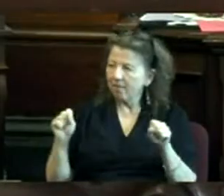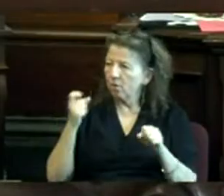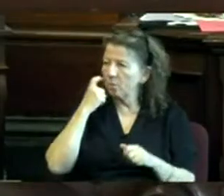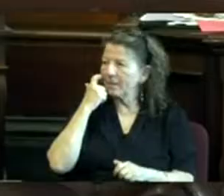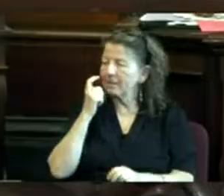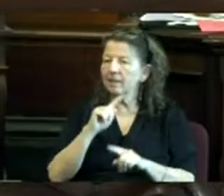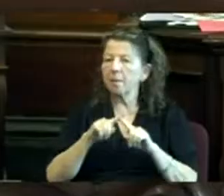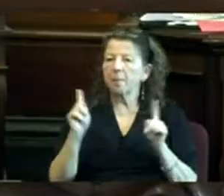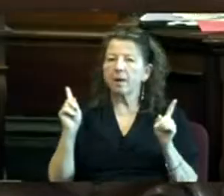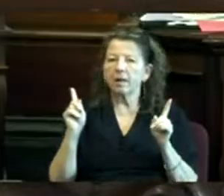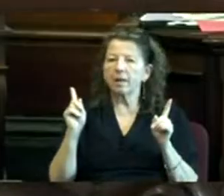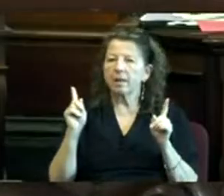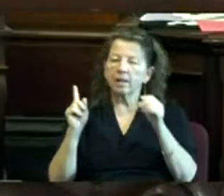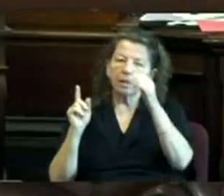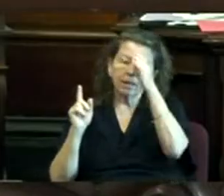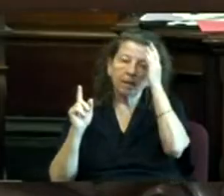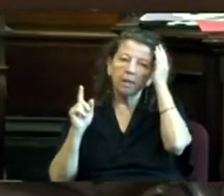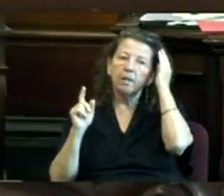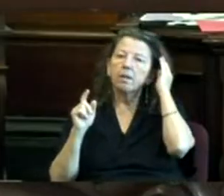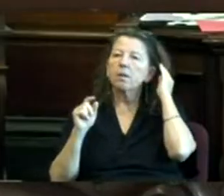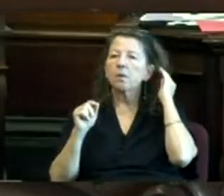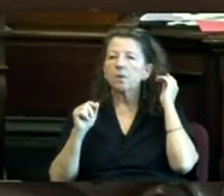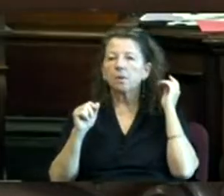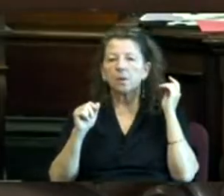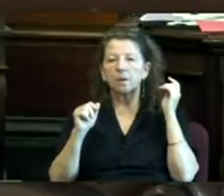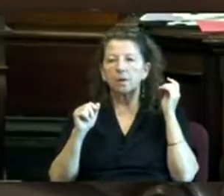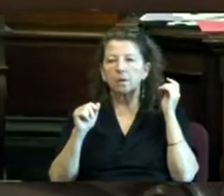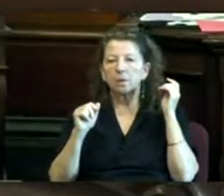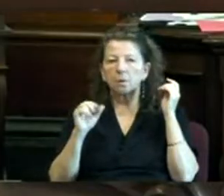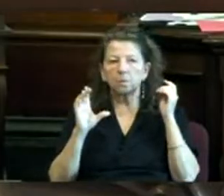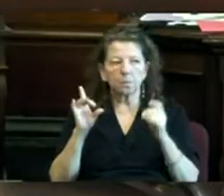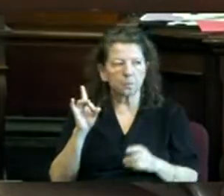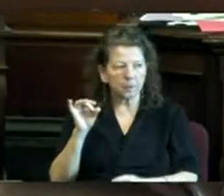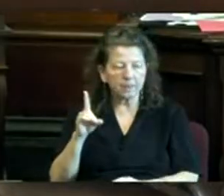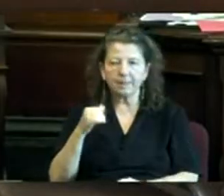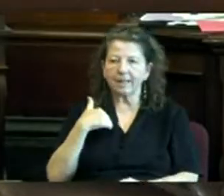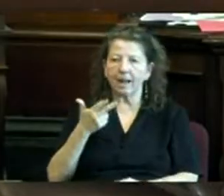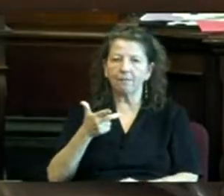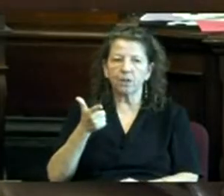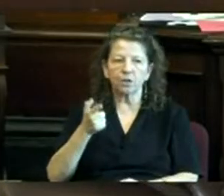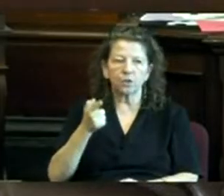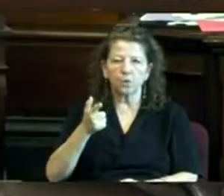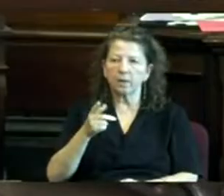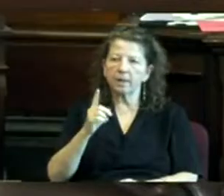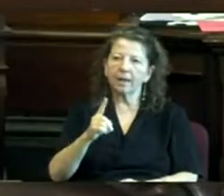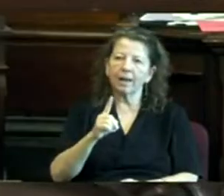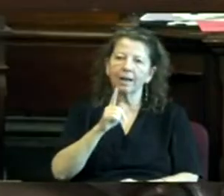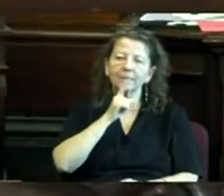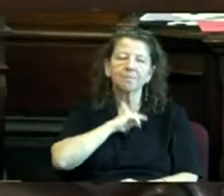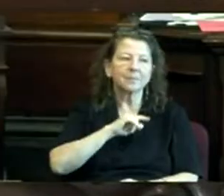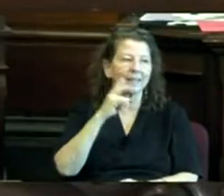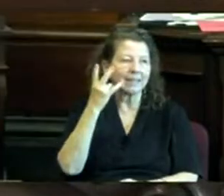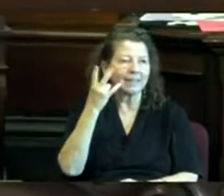grateful because that means that things have been a lot more